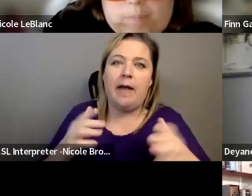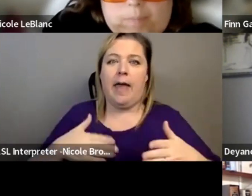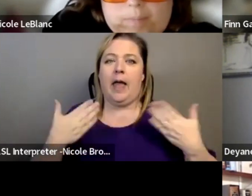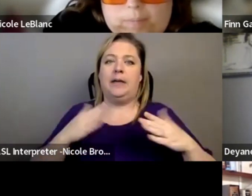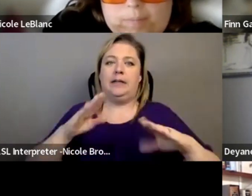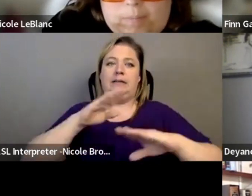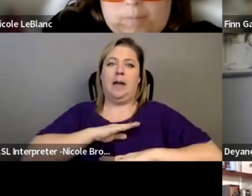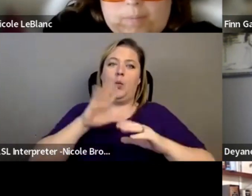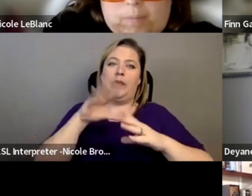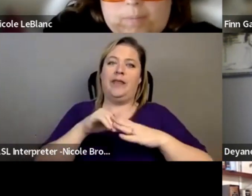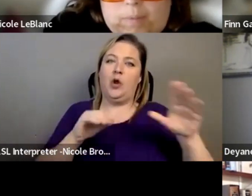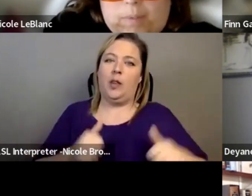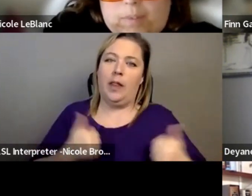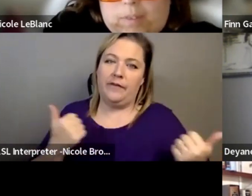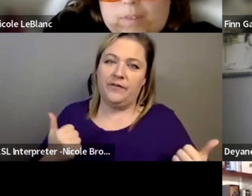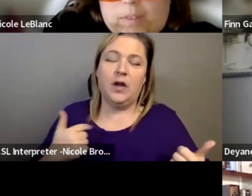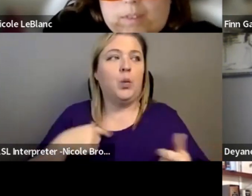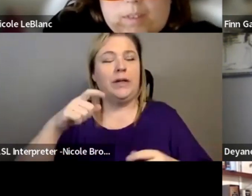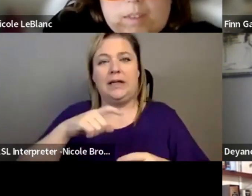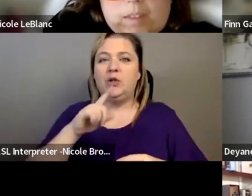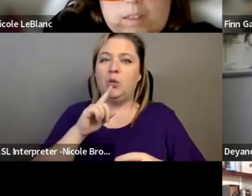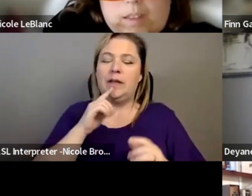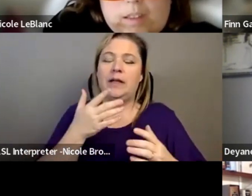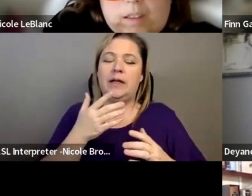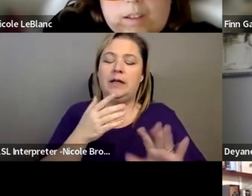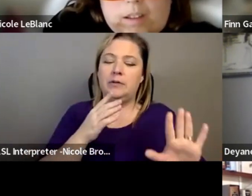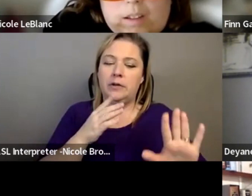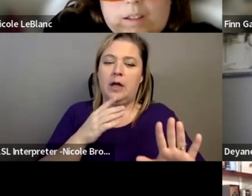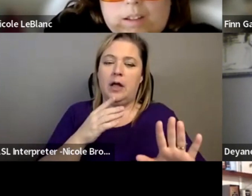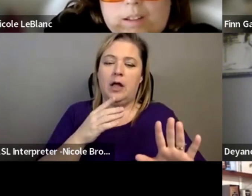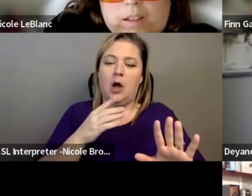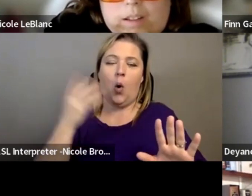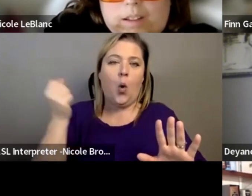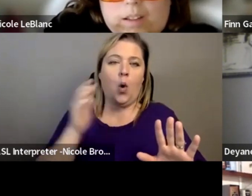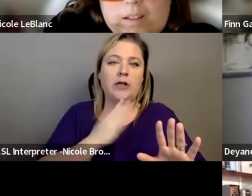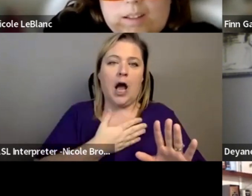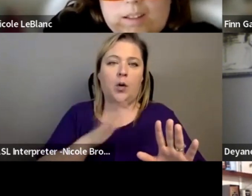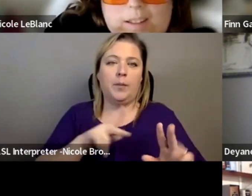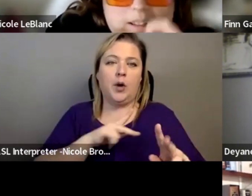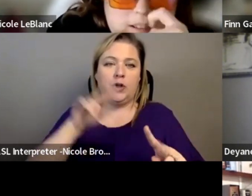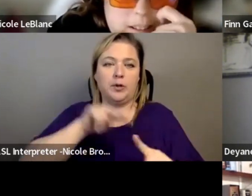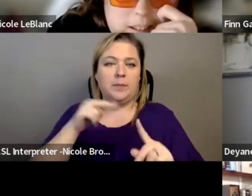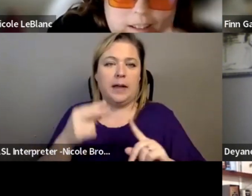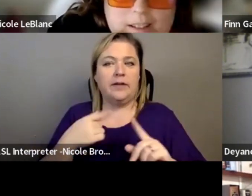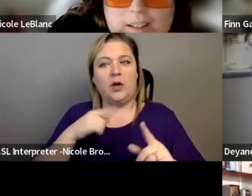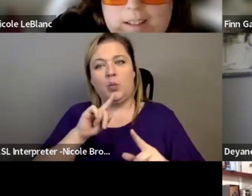they're living. We need to put aside the ways we view things from our perspective and always do the best to understand those